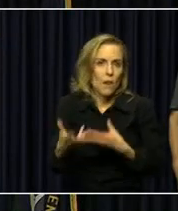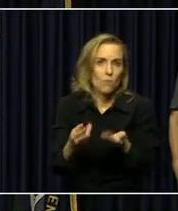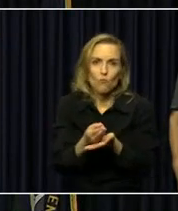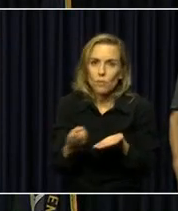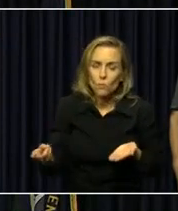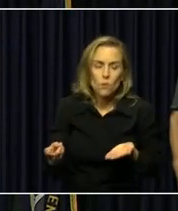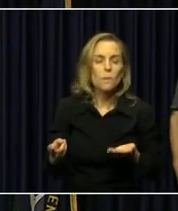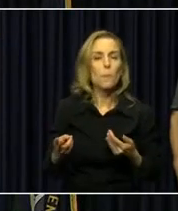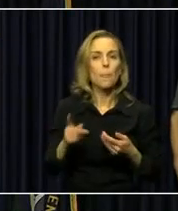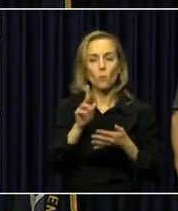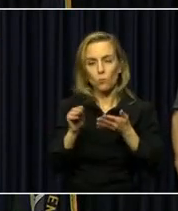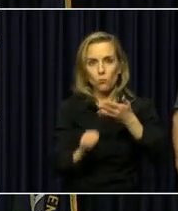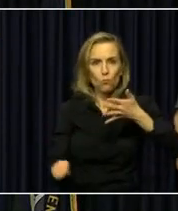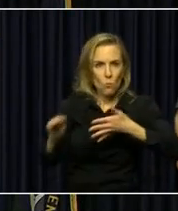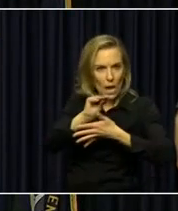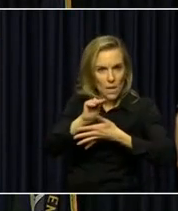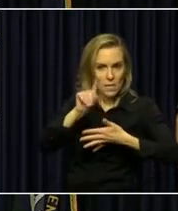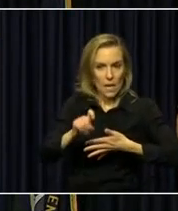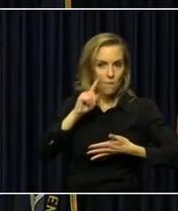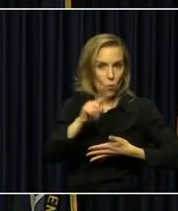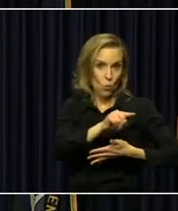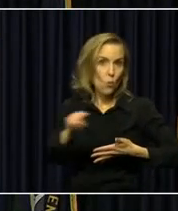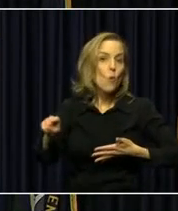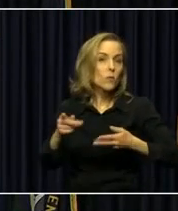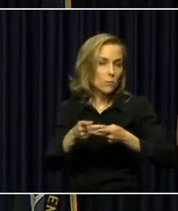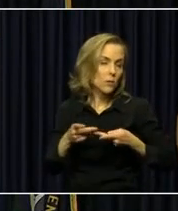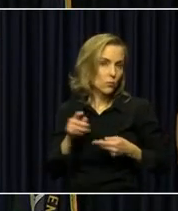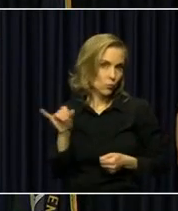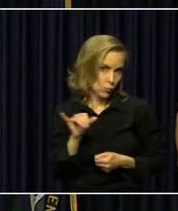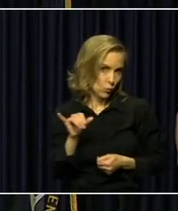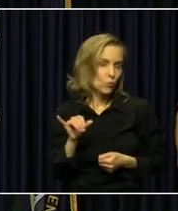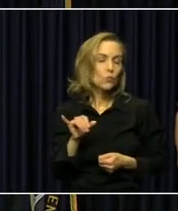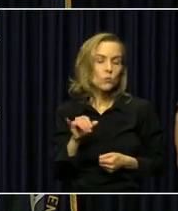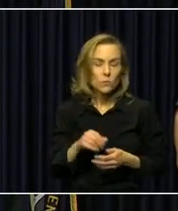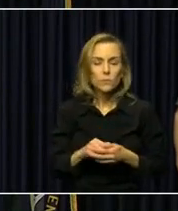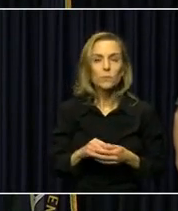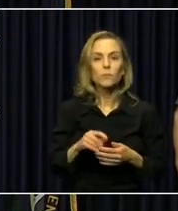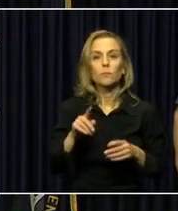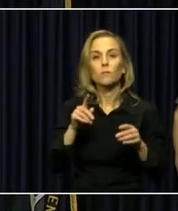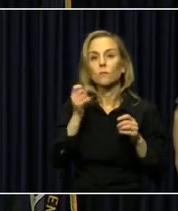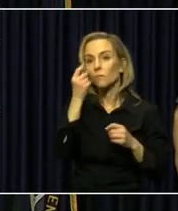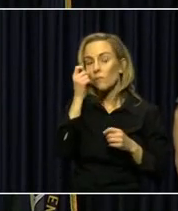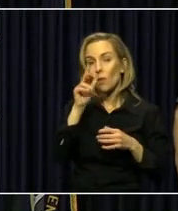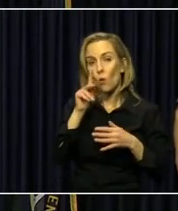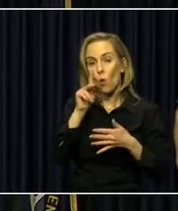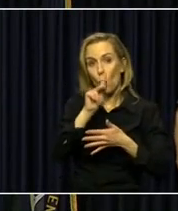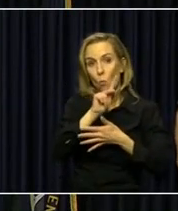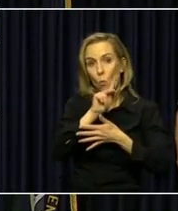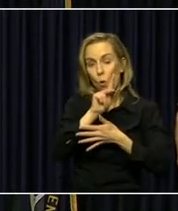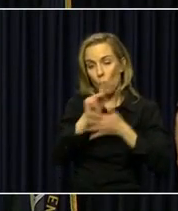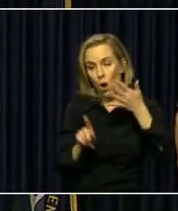SO WE'LL START WITH SHELBY. WE'LL MAKE EVERYBODY GETS UP.